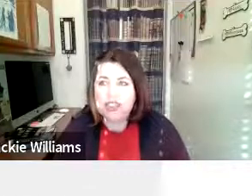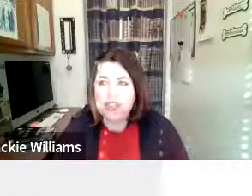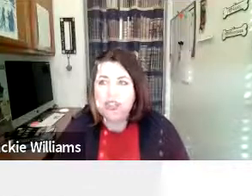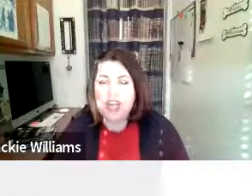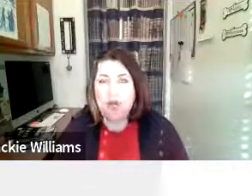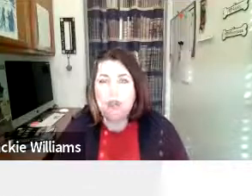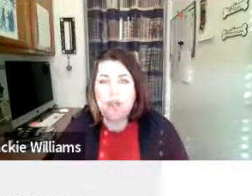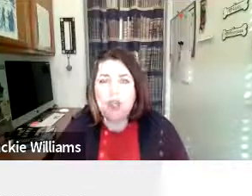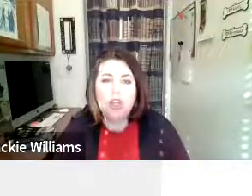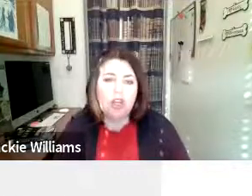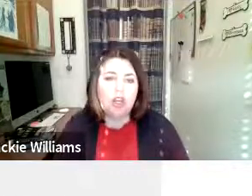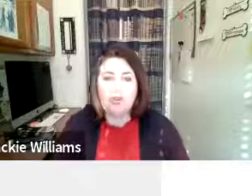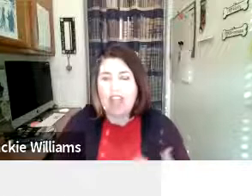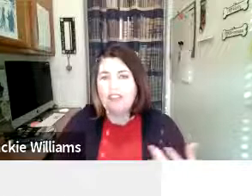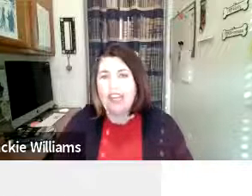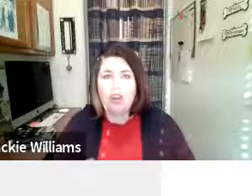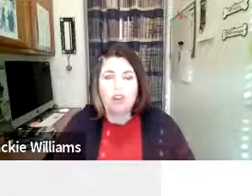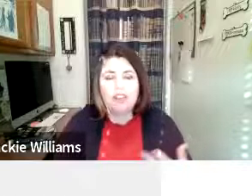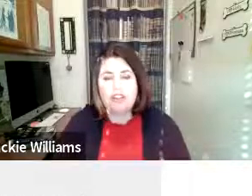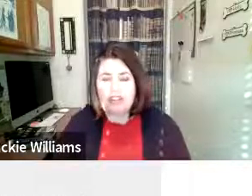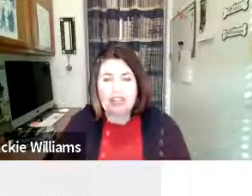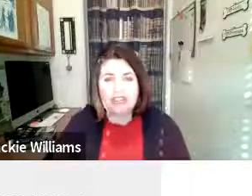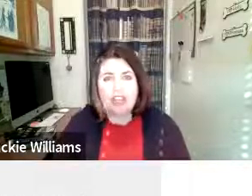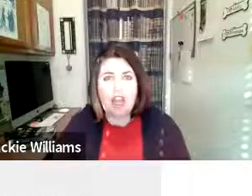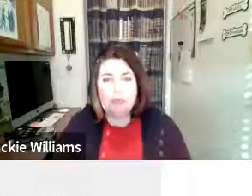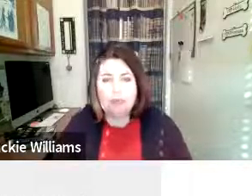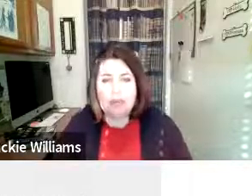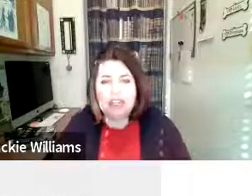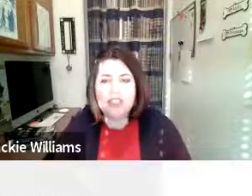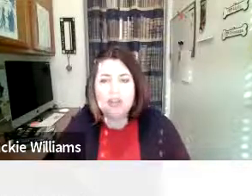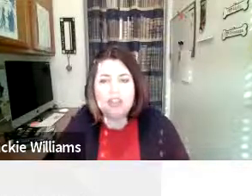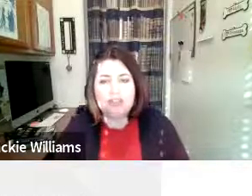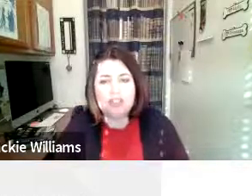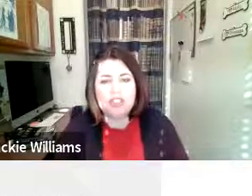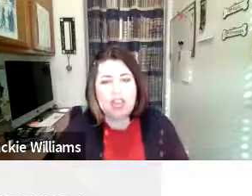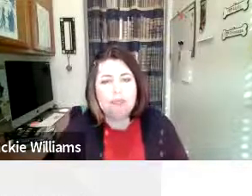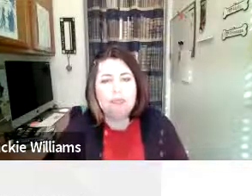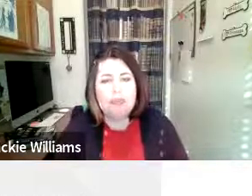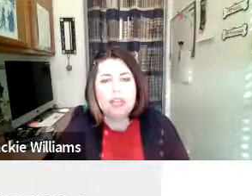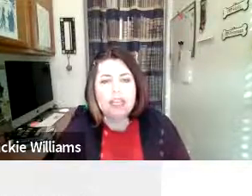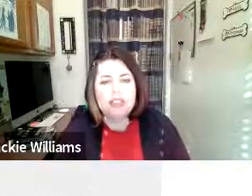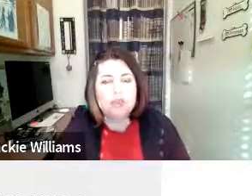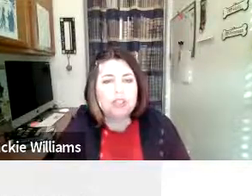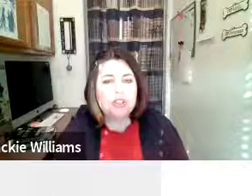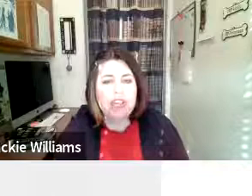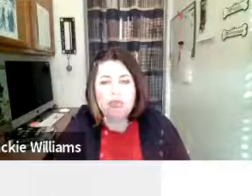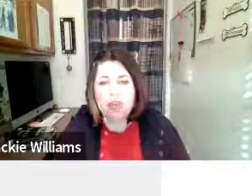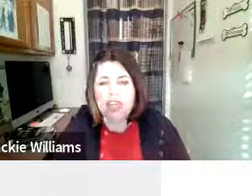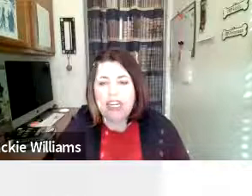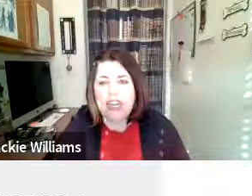students to help them, you know, navigate all the different things that come with being a student for the first time, special fyp